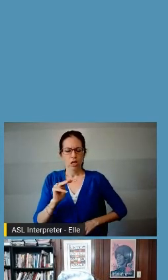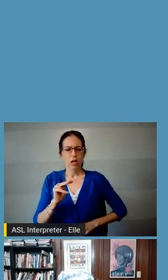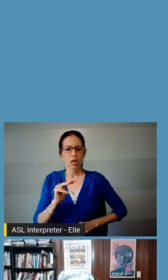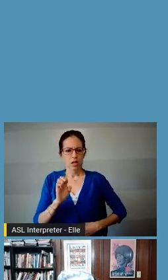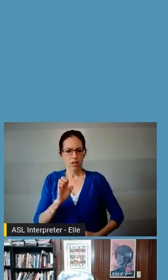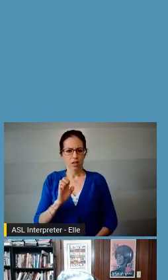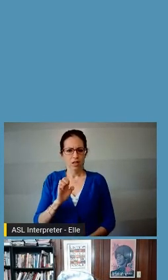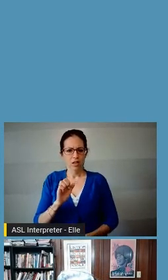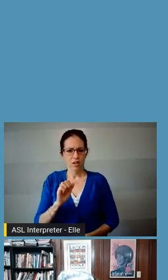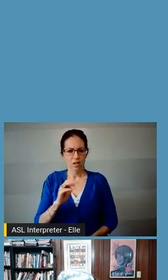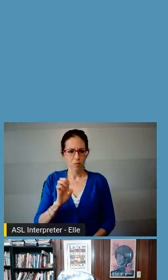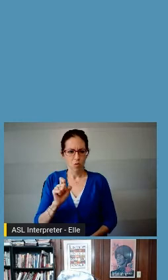I'm going too fast.